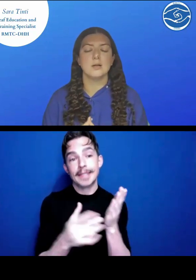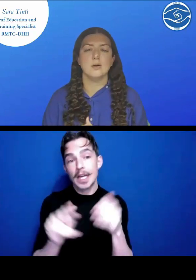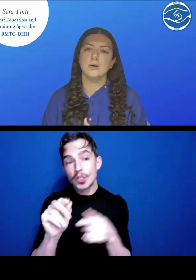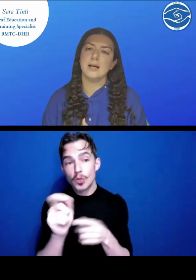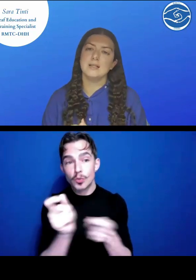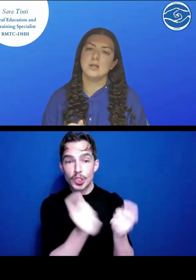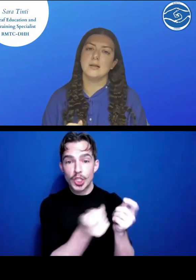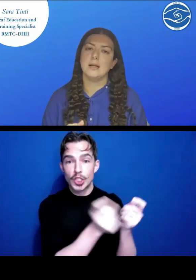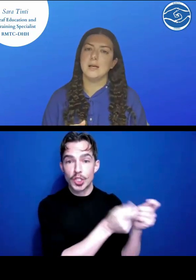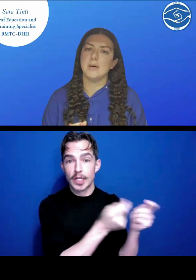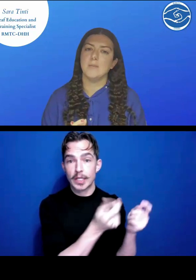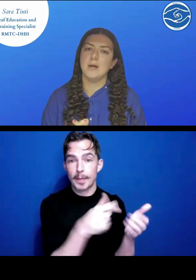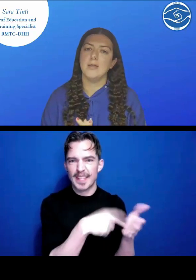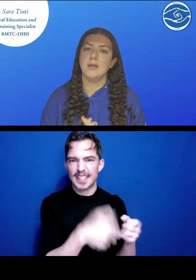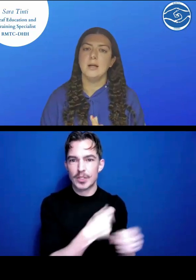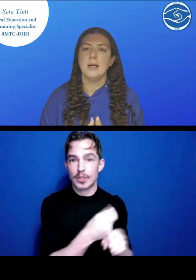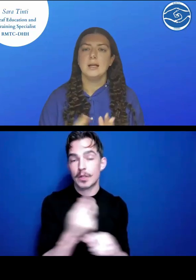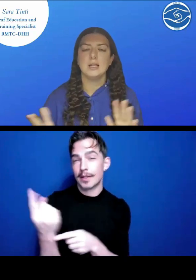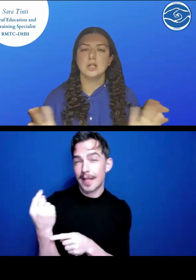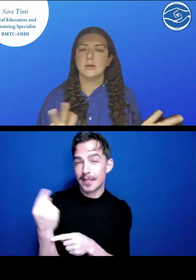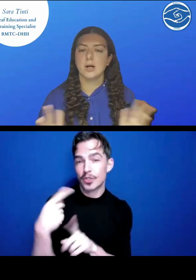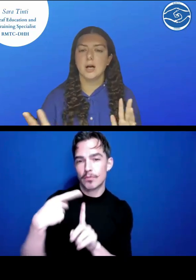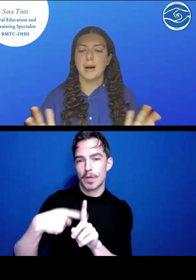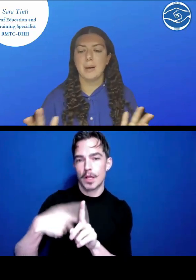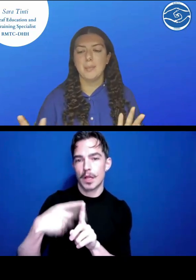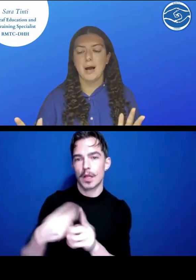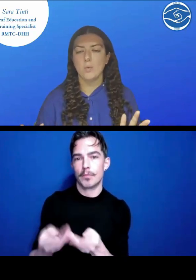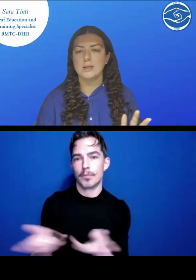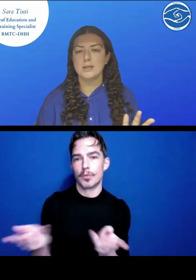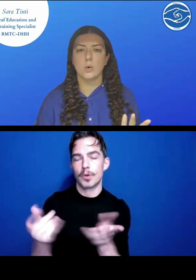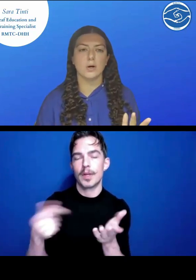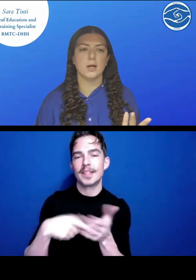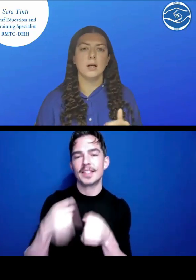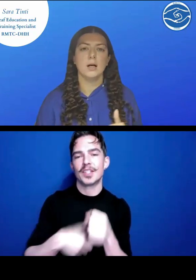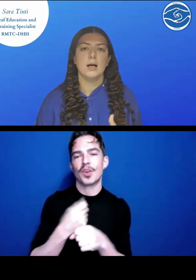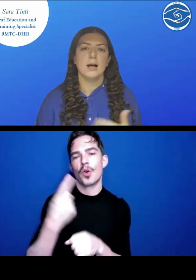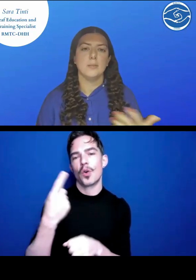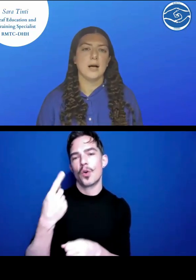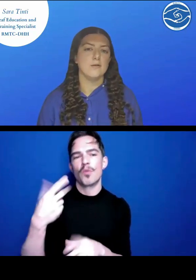year. So last year they came out monthly. This year they'll come out about once a quarter.